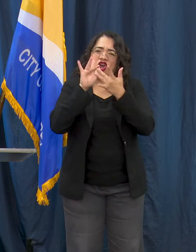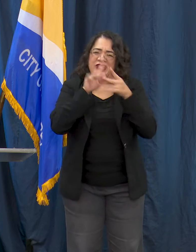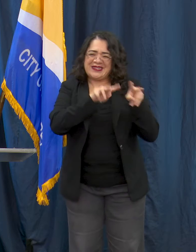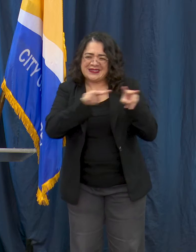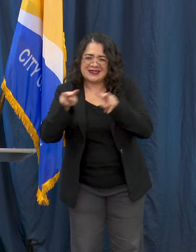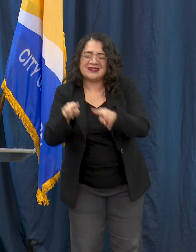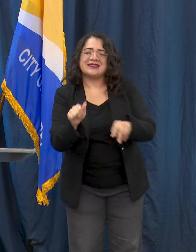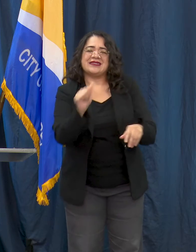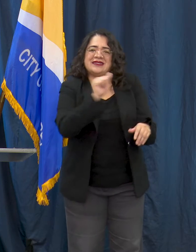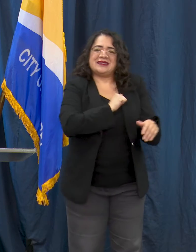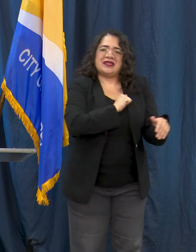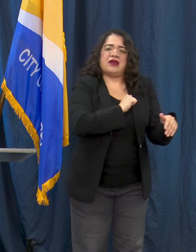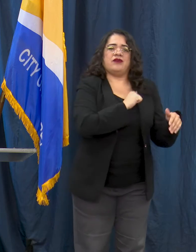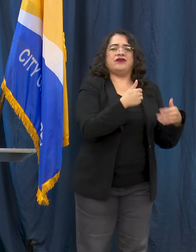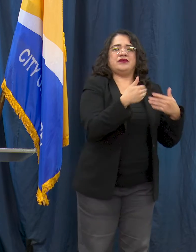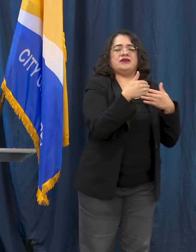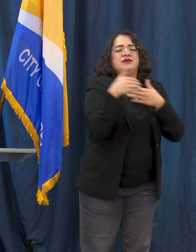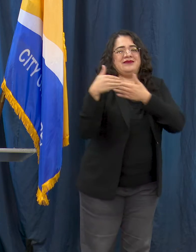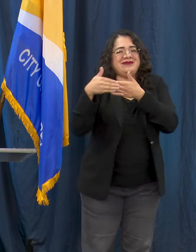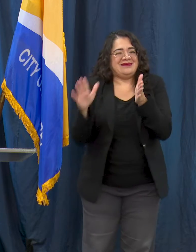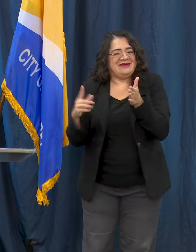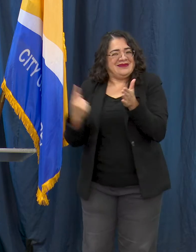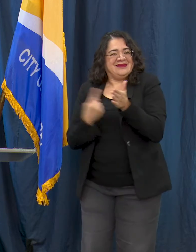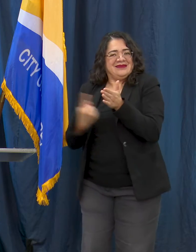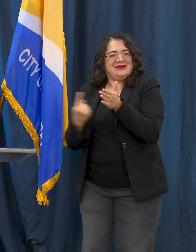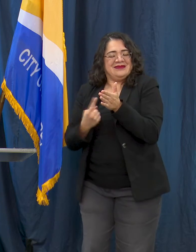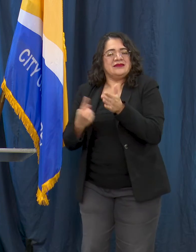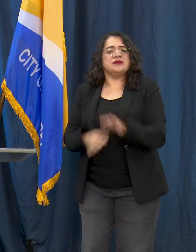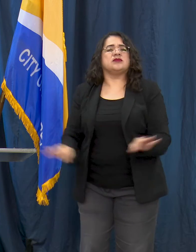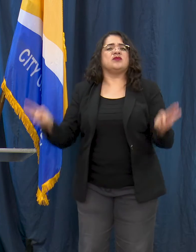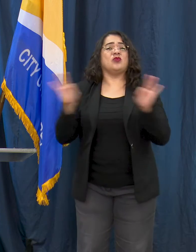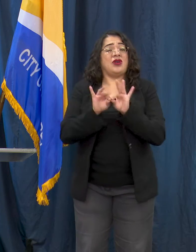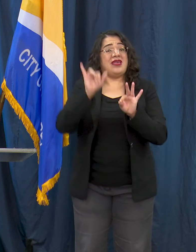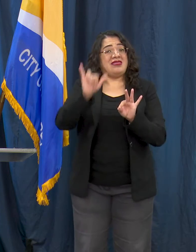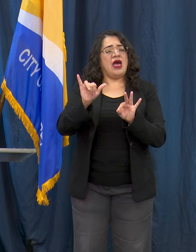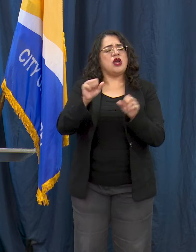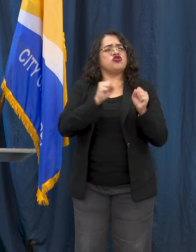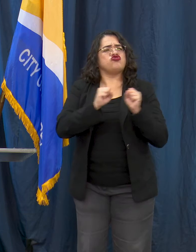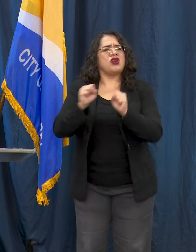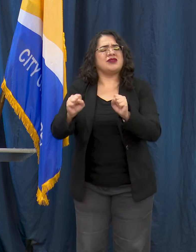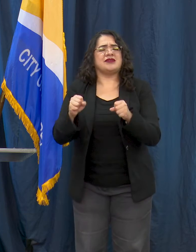to help slow the spread of COVID-19. These measures have been used for decades by local and state health departments and